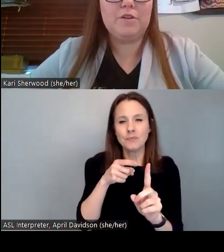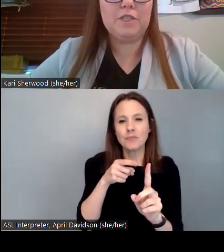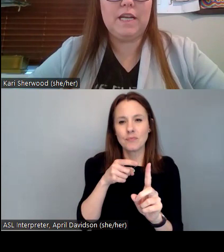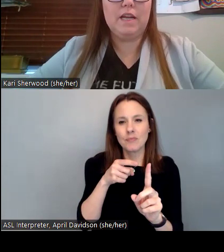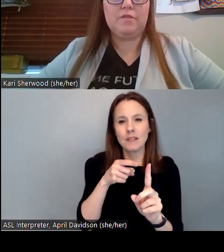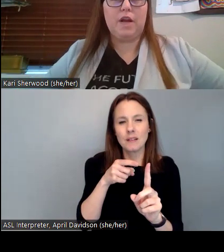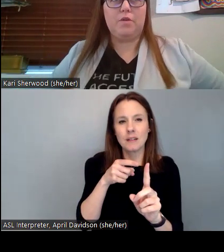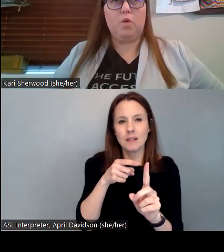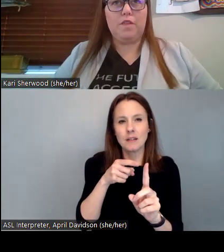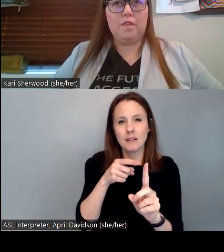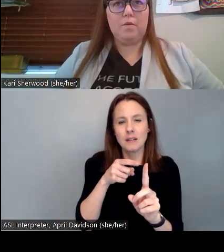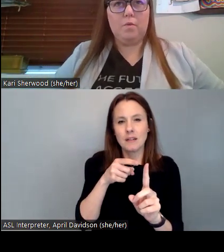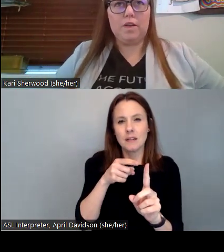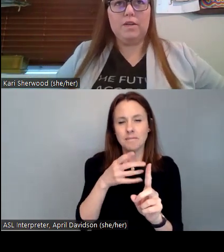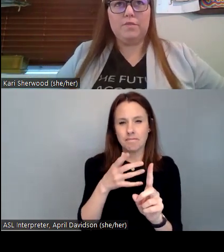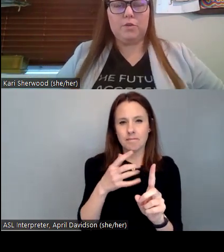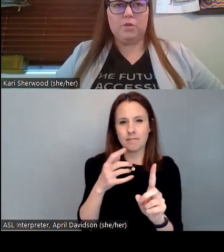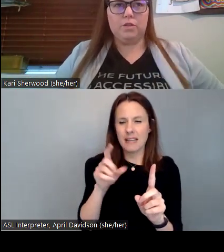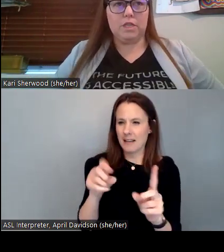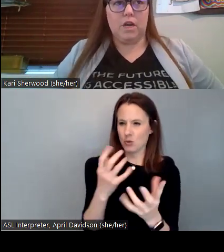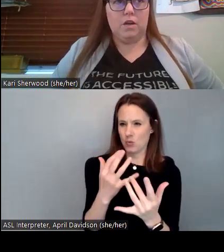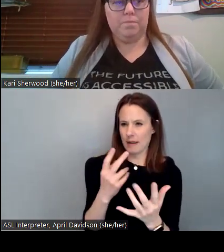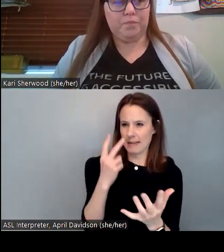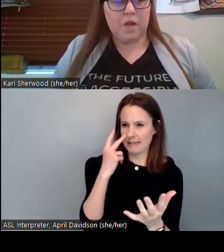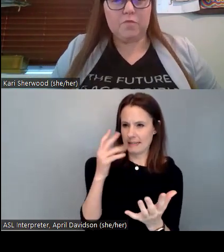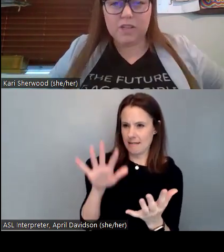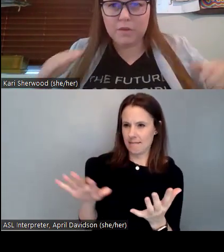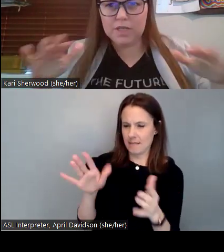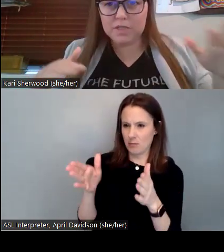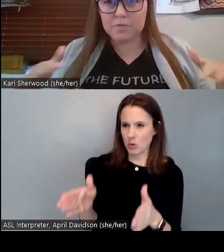understanding of kind of what an individual's comfort level is